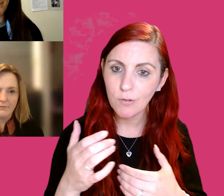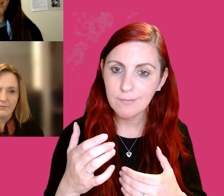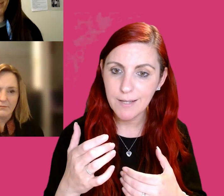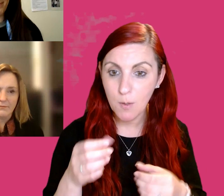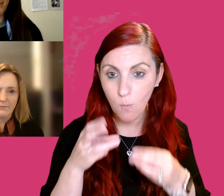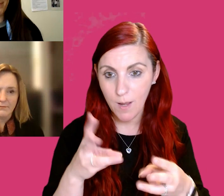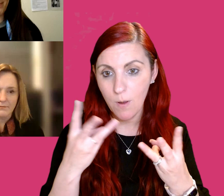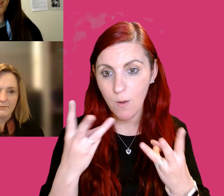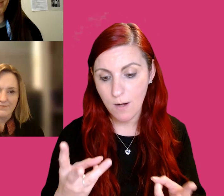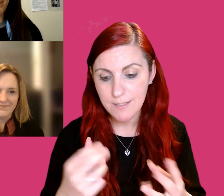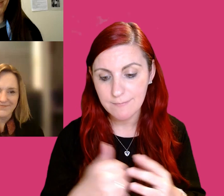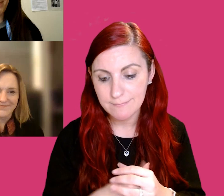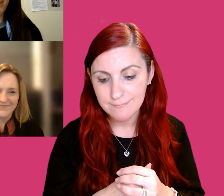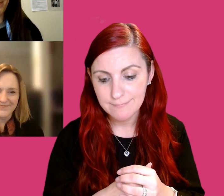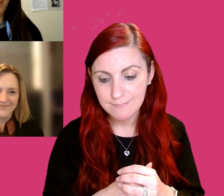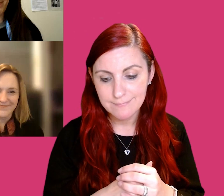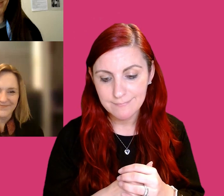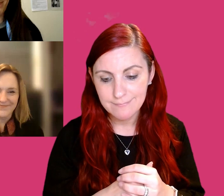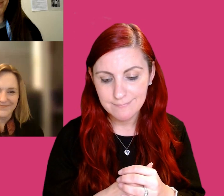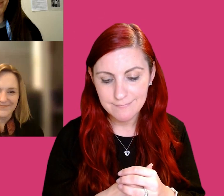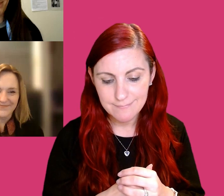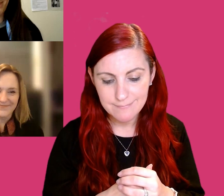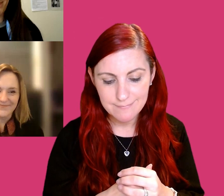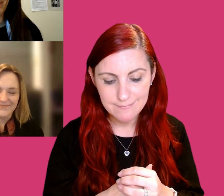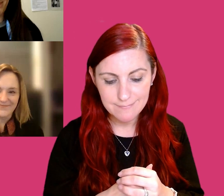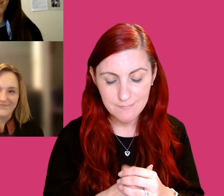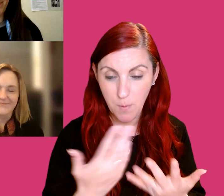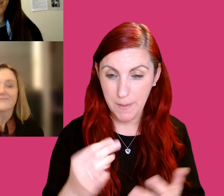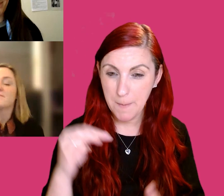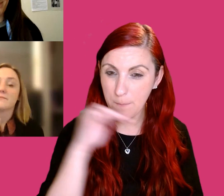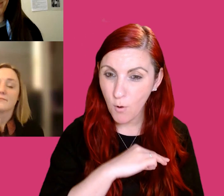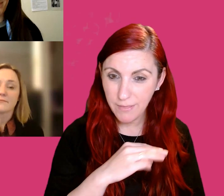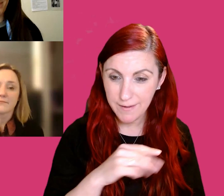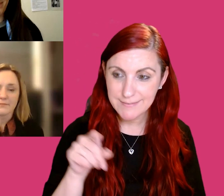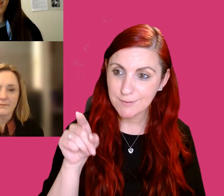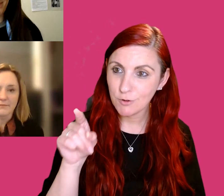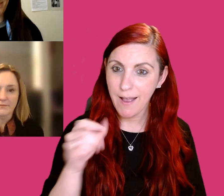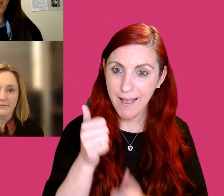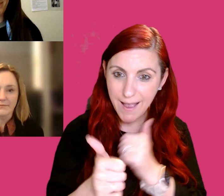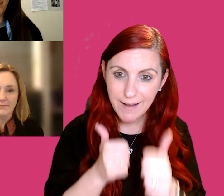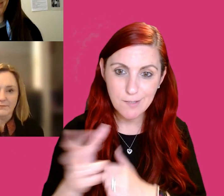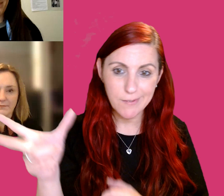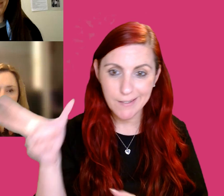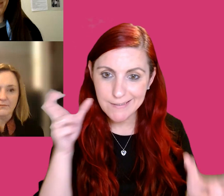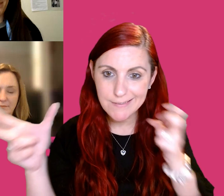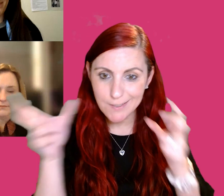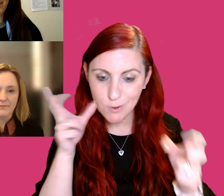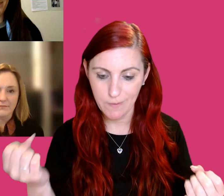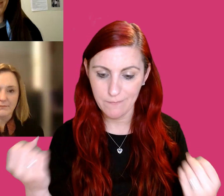a decade ago I think but the key there is is to to actively listen to an and to adapt to what you're